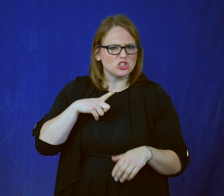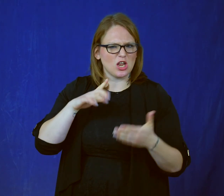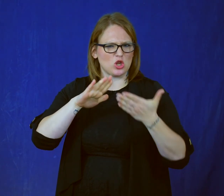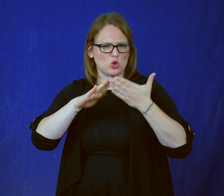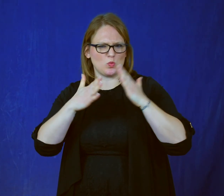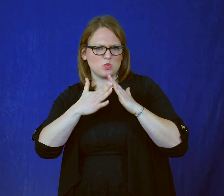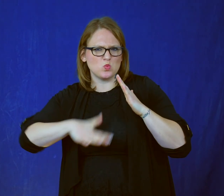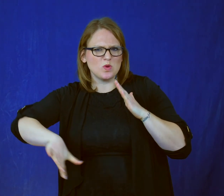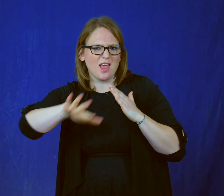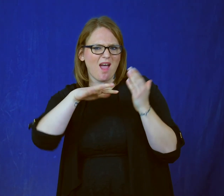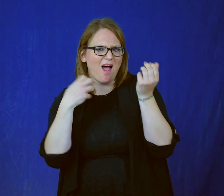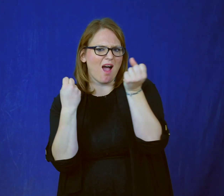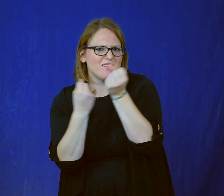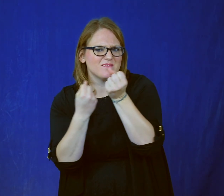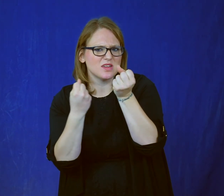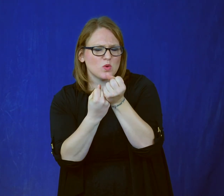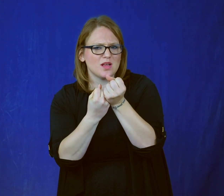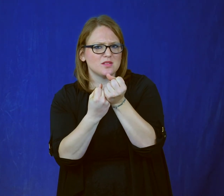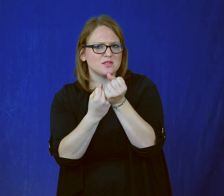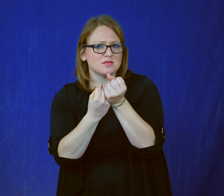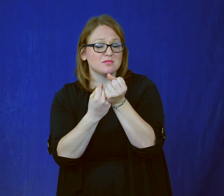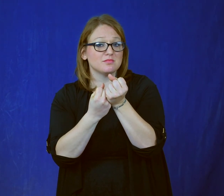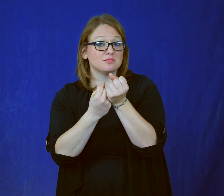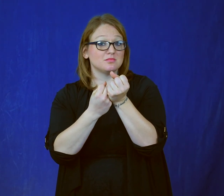community advocates of various hearing identities.